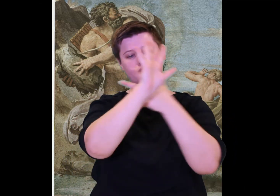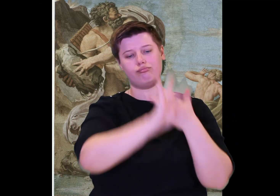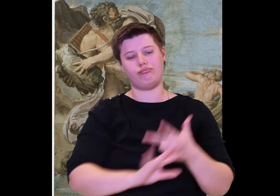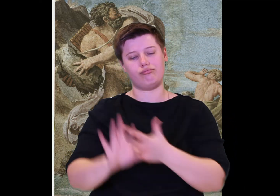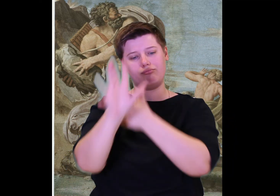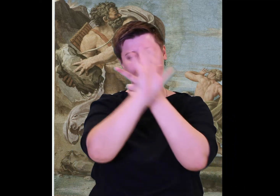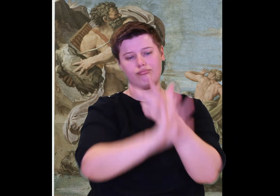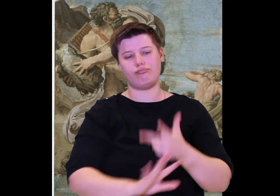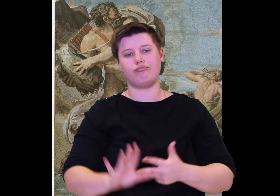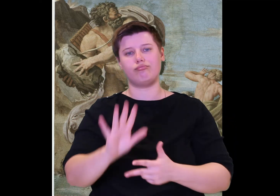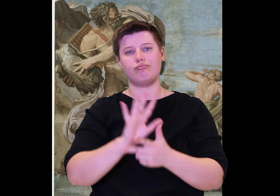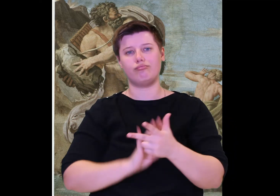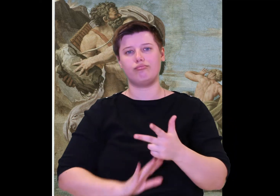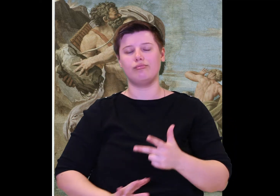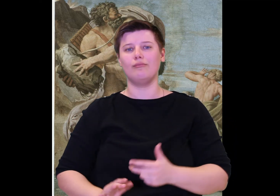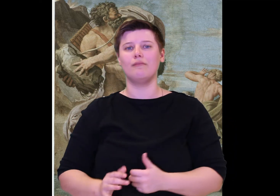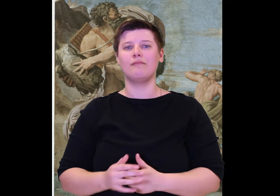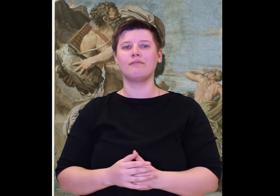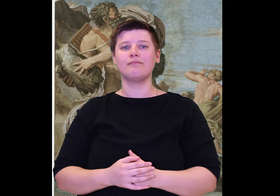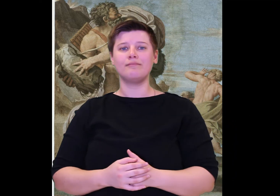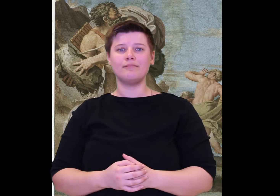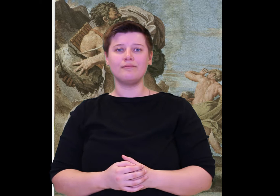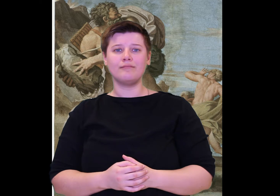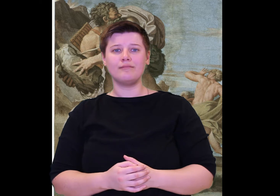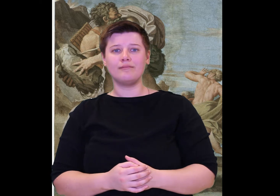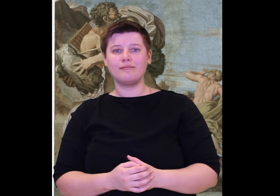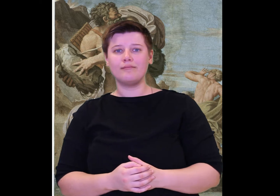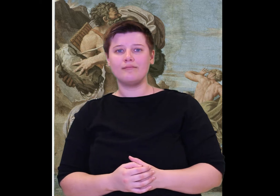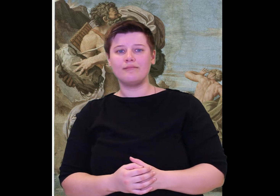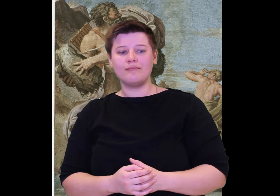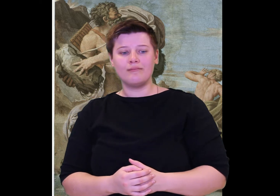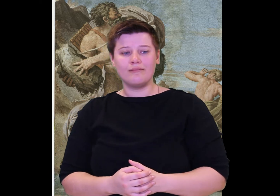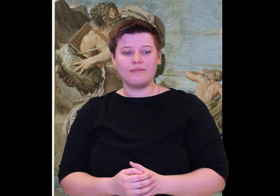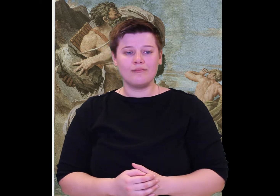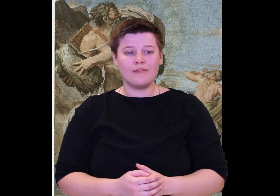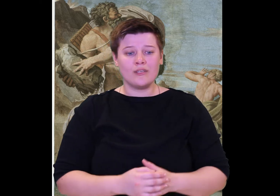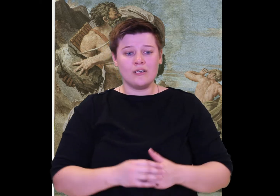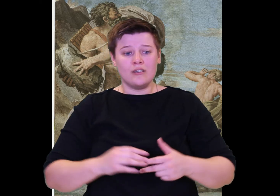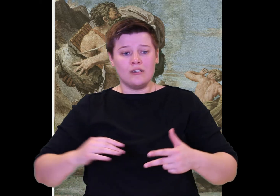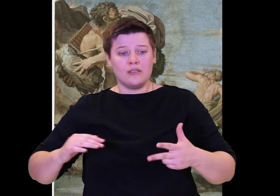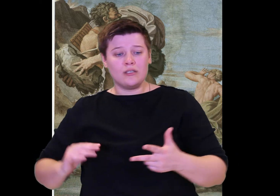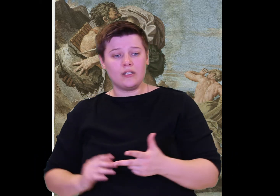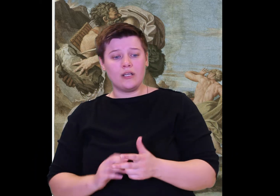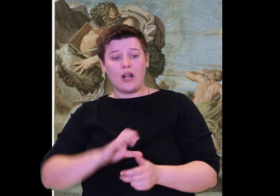Or if it is fated that he will see his family, then let him get there late and